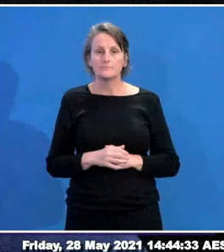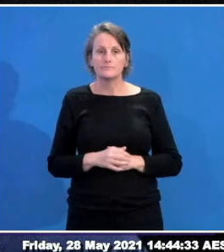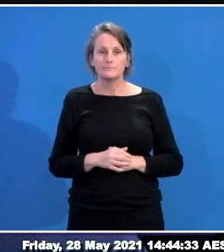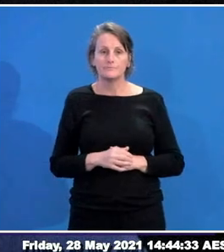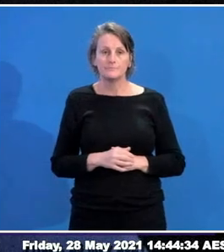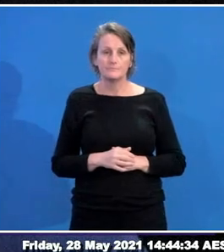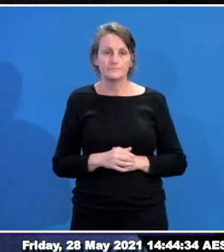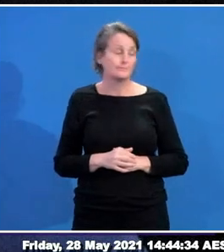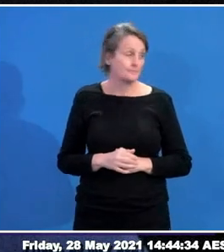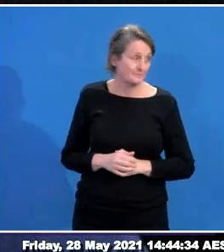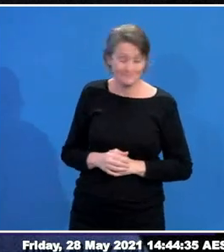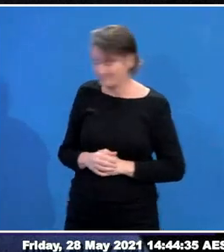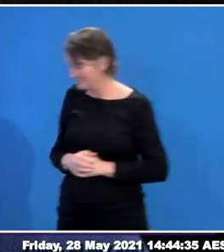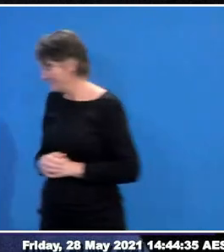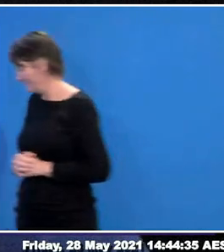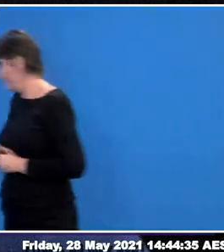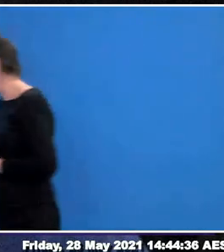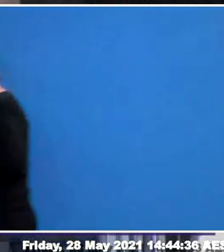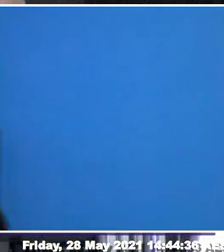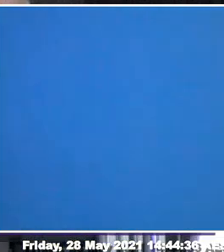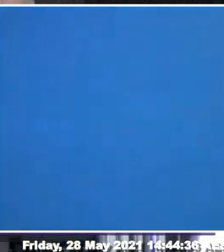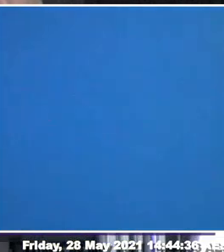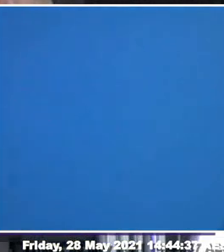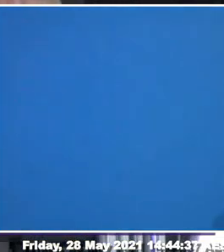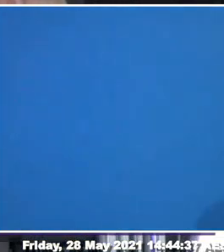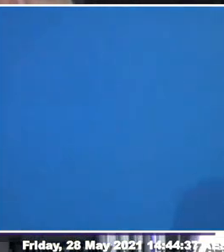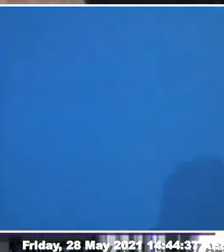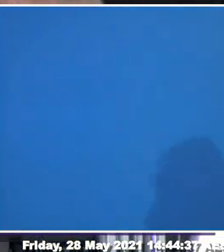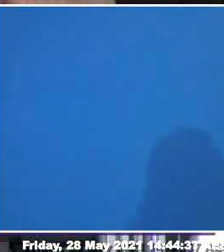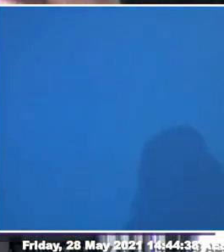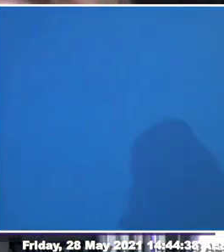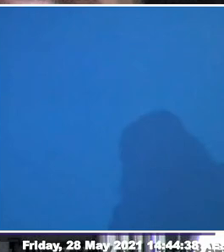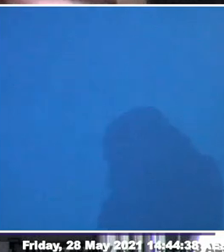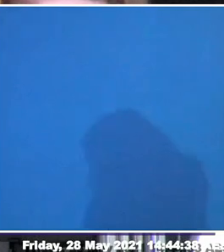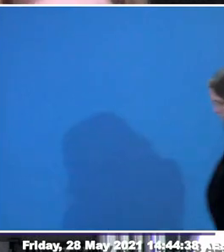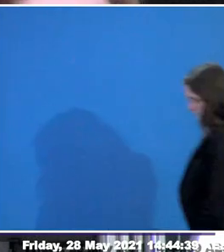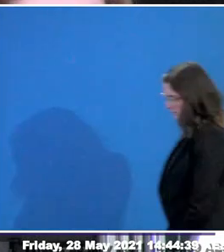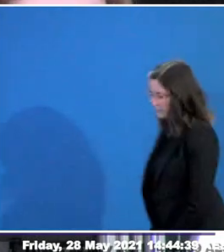Thank you. I would like to return to independent investigators for a moment.